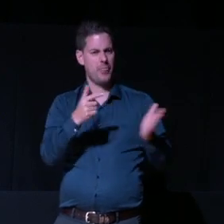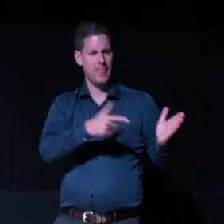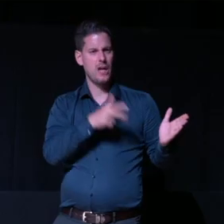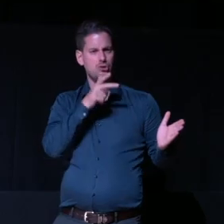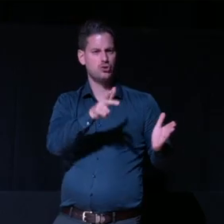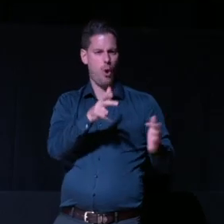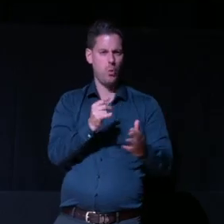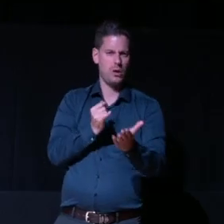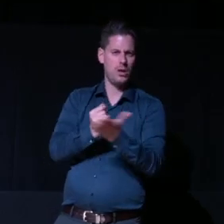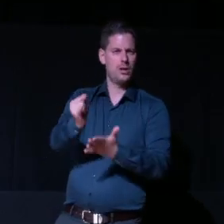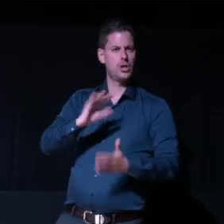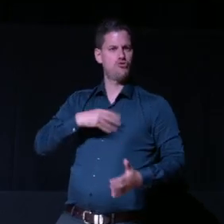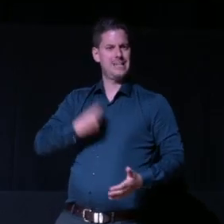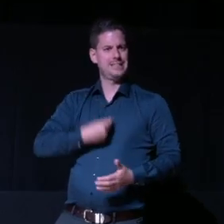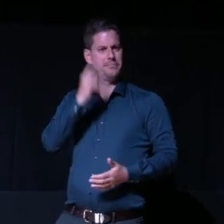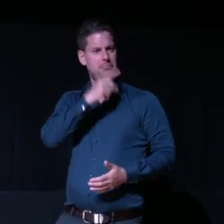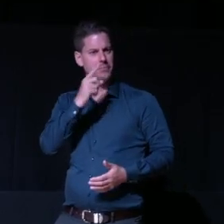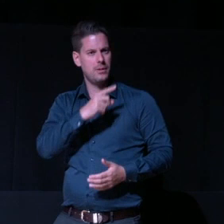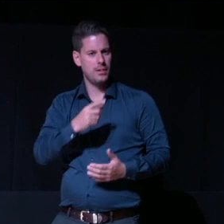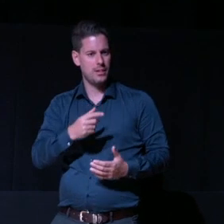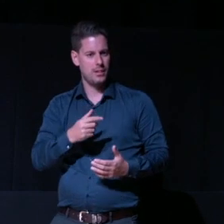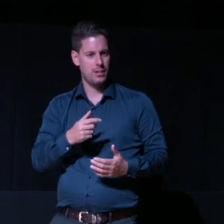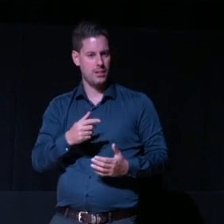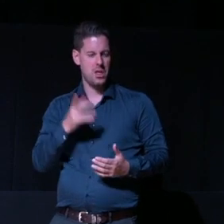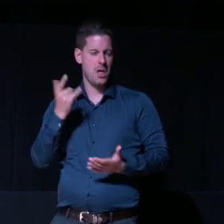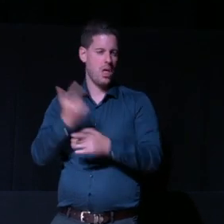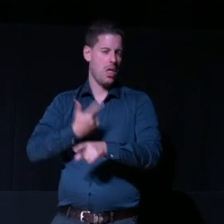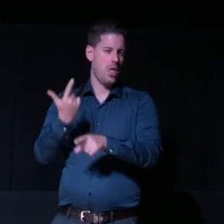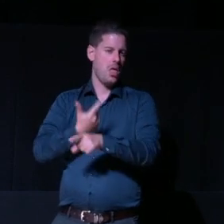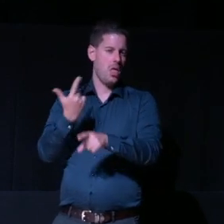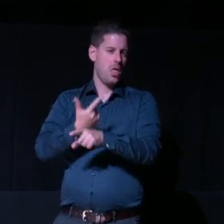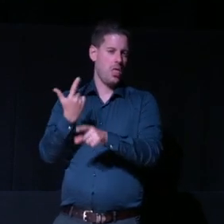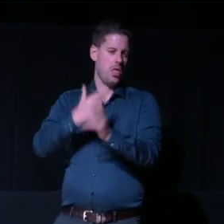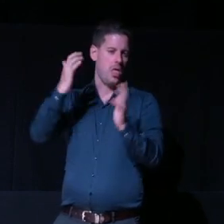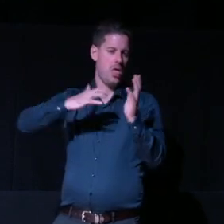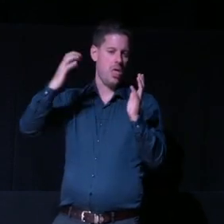And she had a big rant about it. And I contacted her and